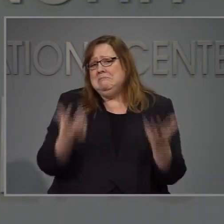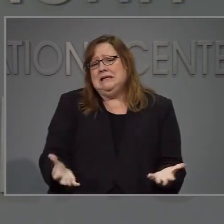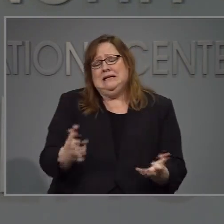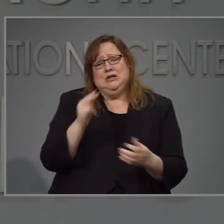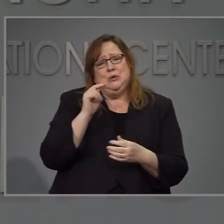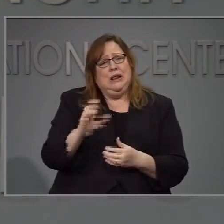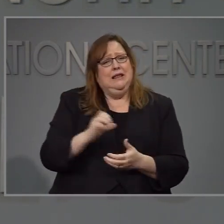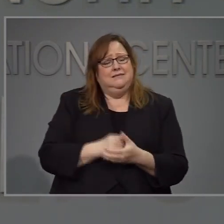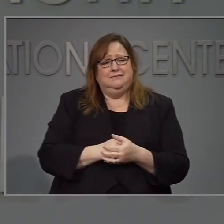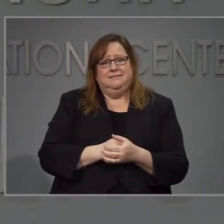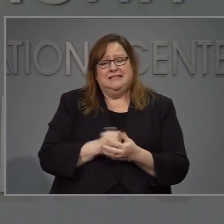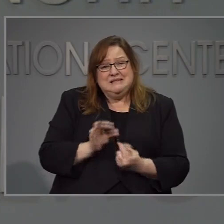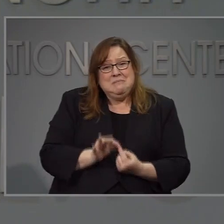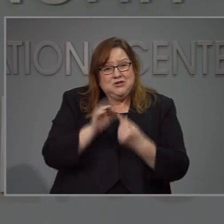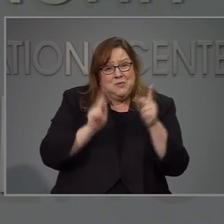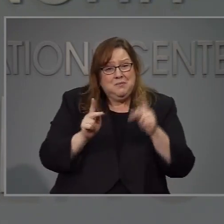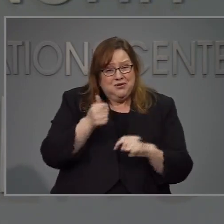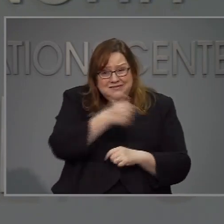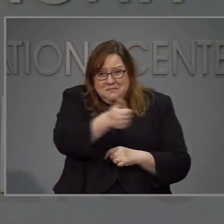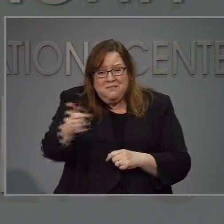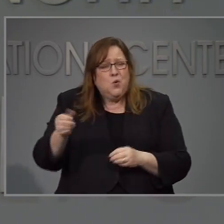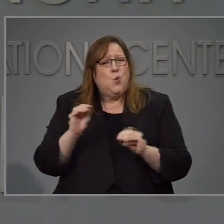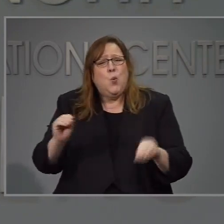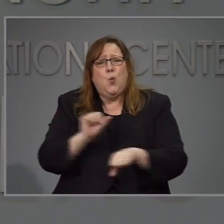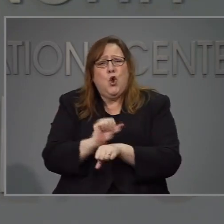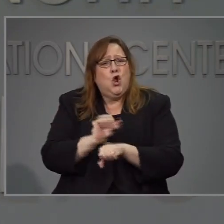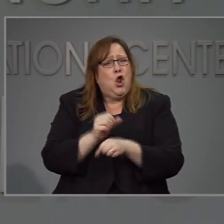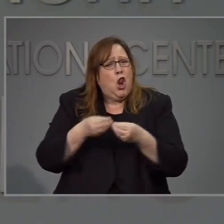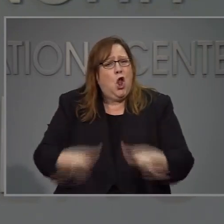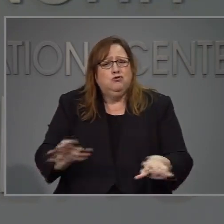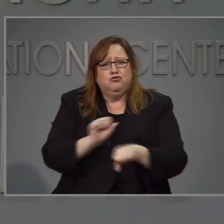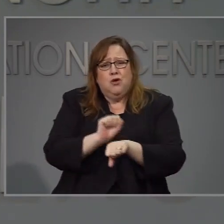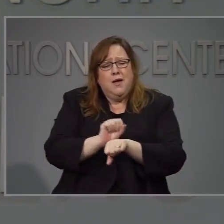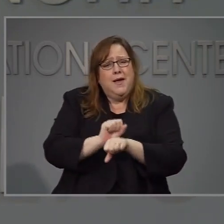AND USE DATA LIKE DOCTOR COHEN WAS TALKING ABOUT IN DECIDING WHEN TO DO IT. NOW I KNOW THIS VIRUS IS APPENDED LIFE FOR MANY